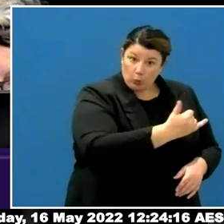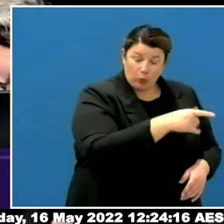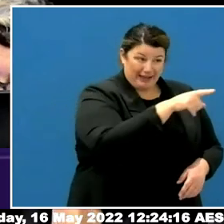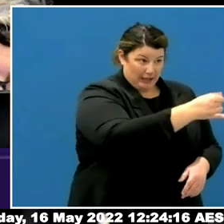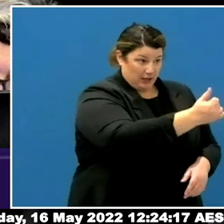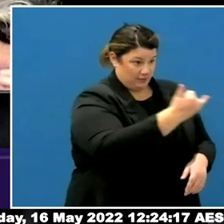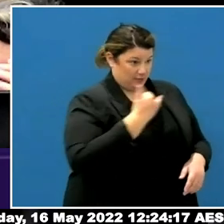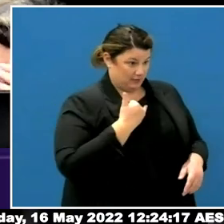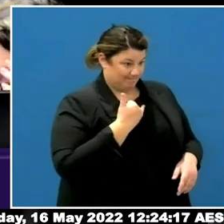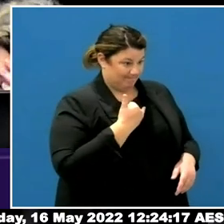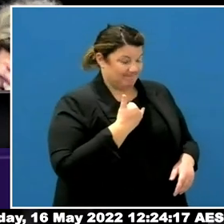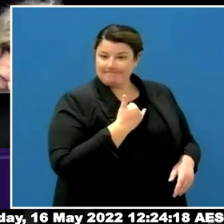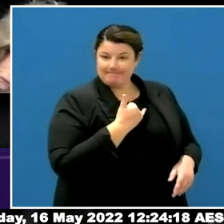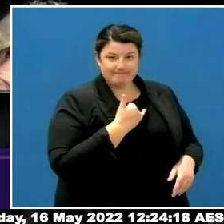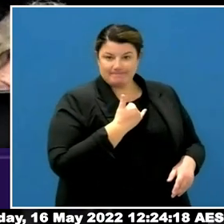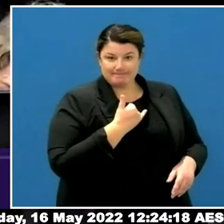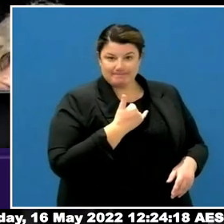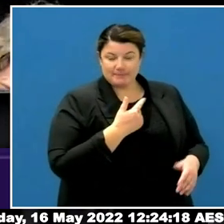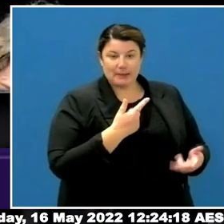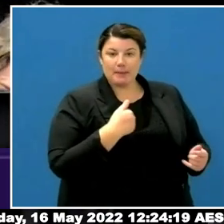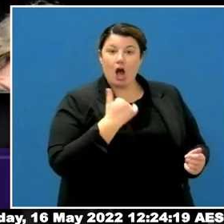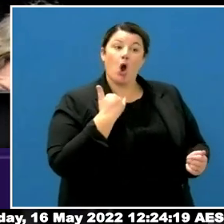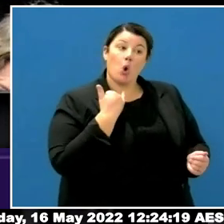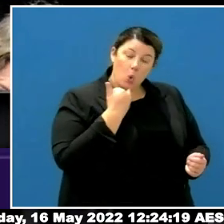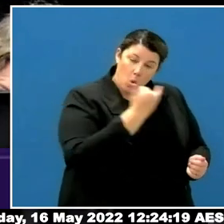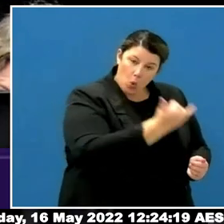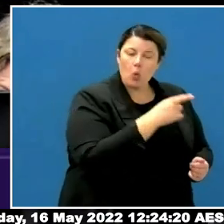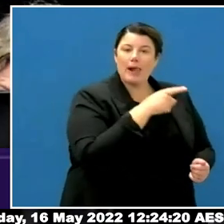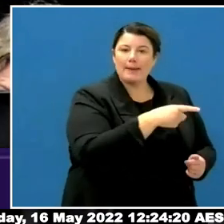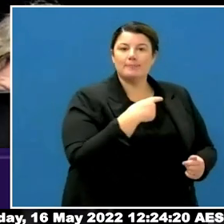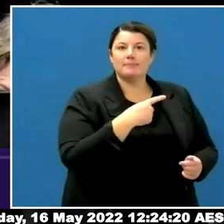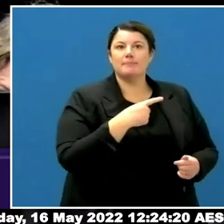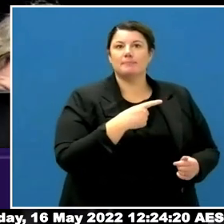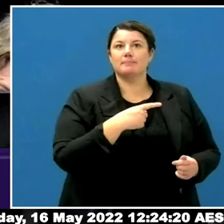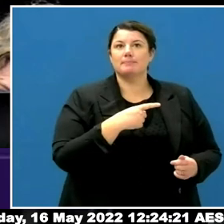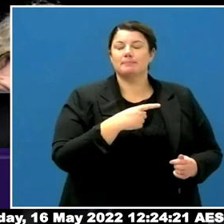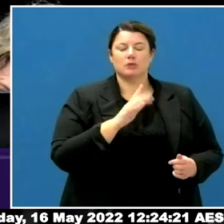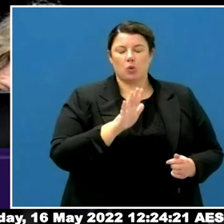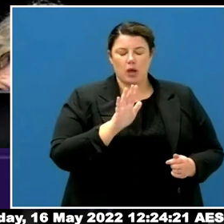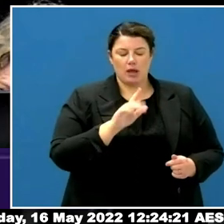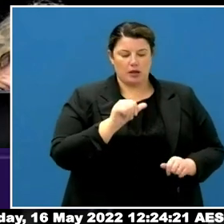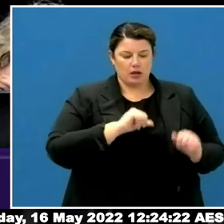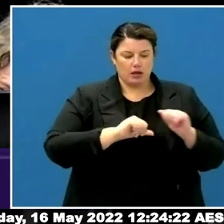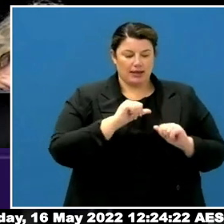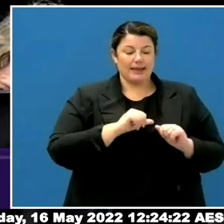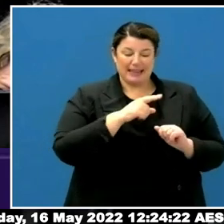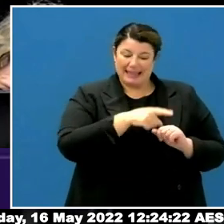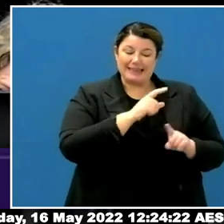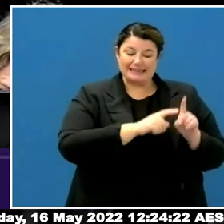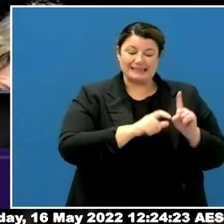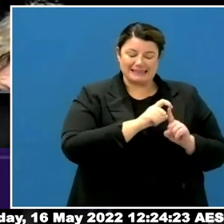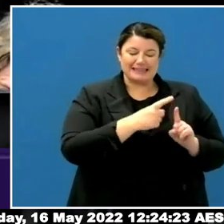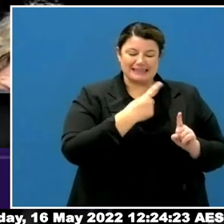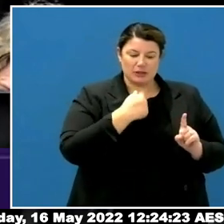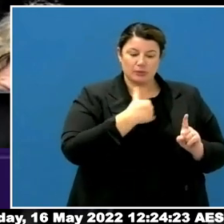Not about the abuse, that he said to me - sorry, he did say to me on that call, "You can contact me any time".